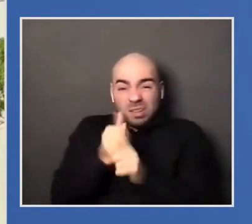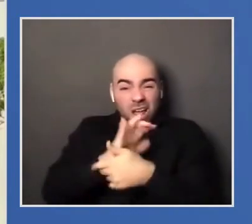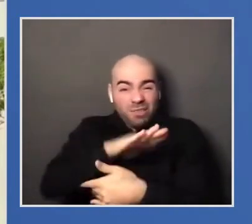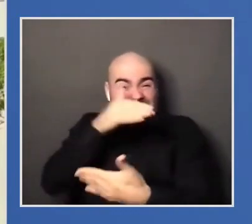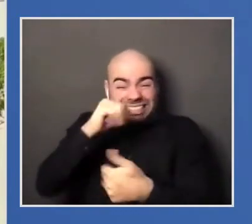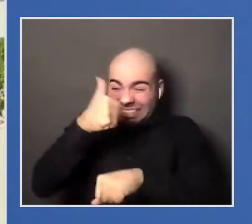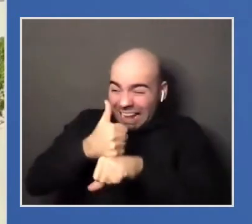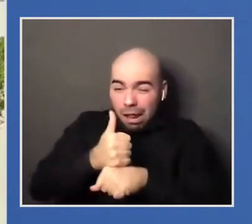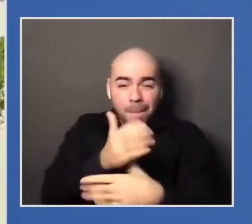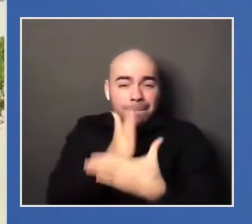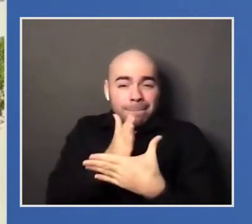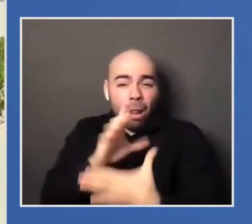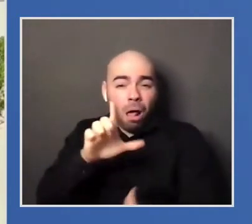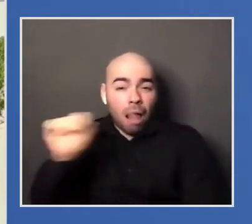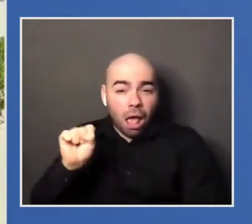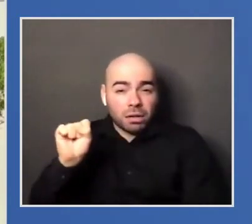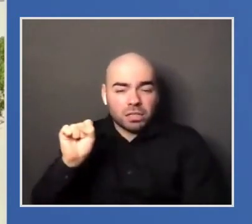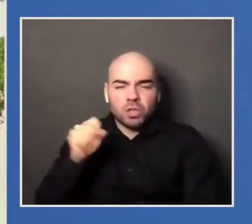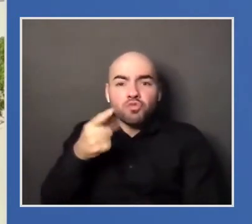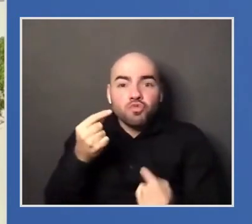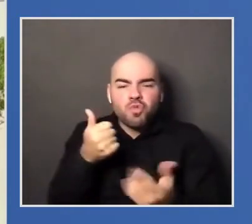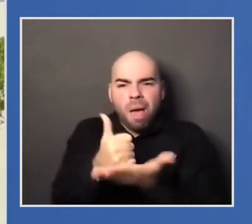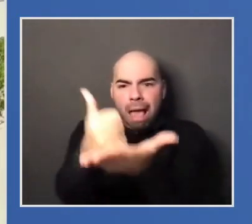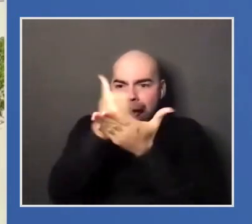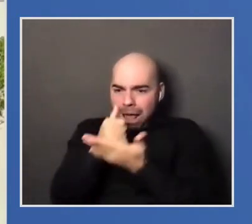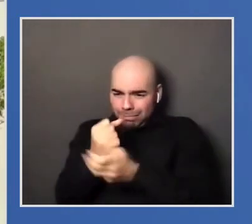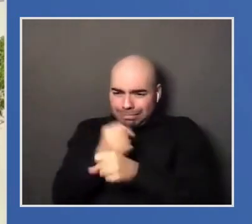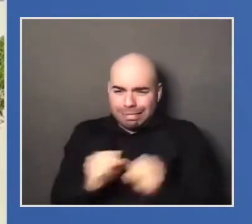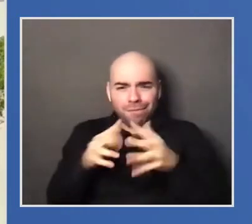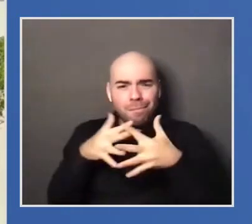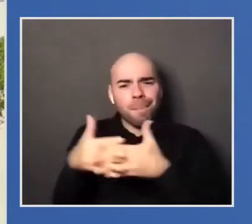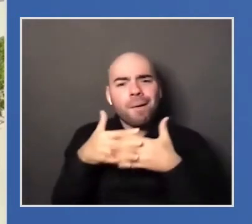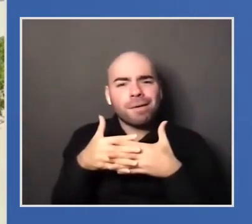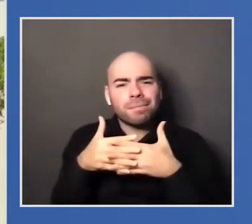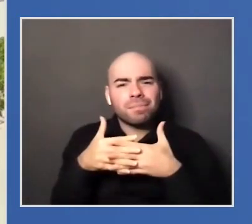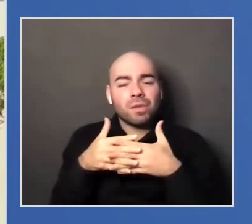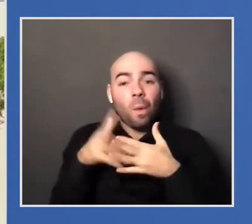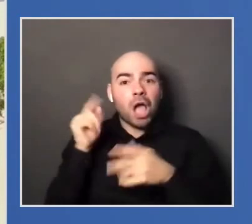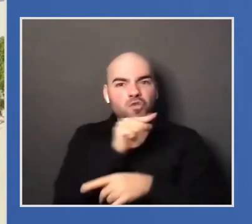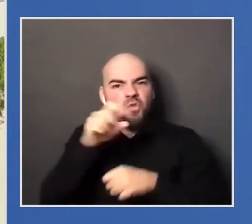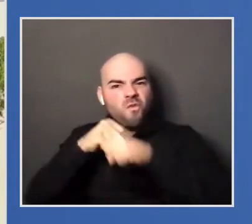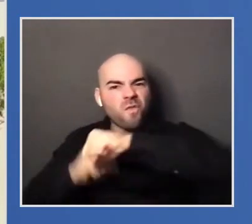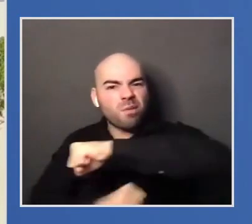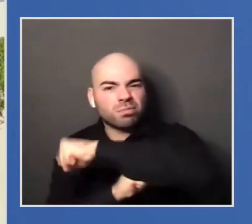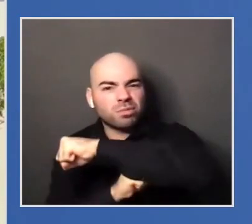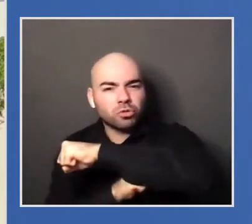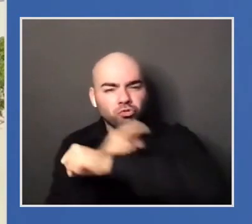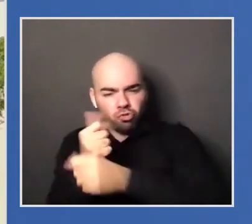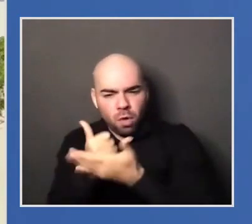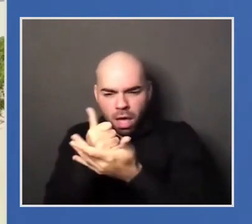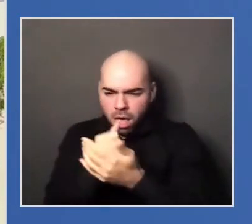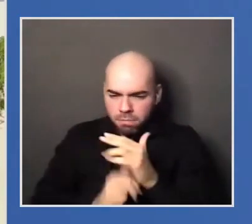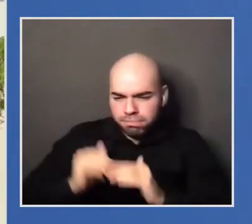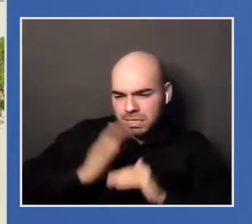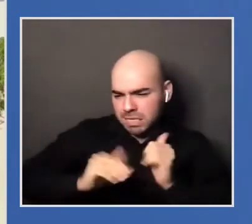YOU KNOW THIS IS A GUY WHO IS THE STABLE GENIUS. HE IS THE GUY THAT SAID OUR